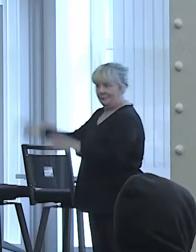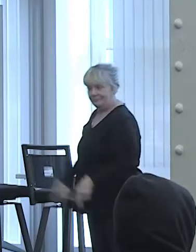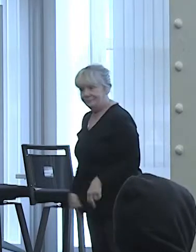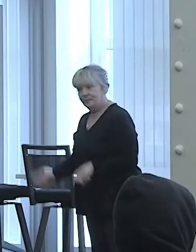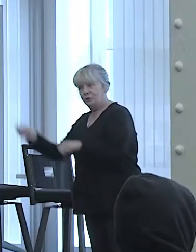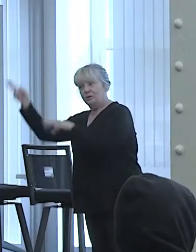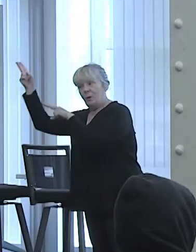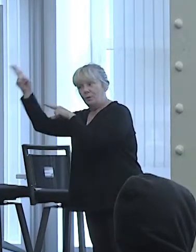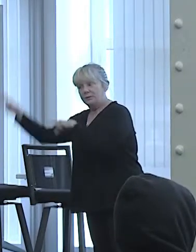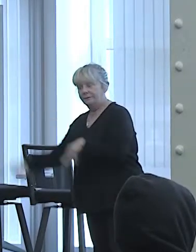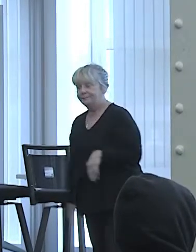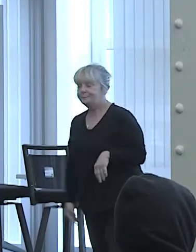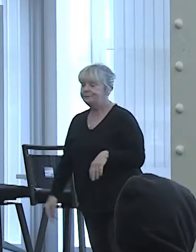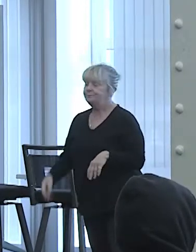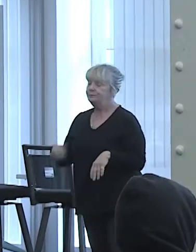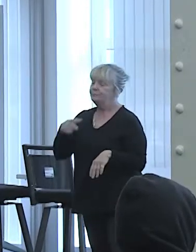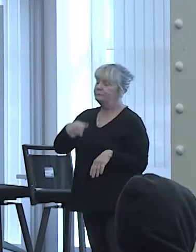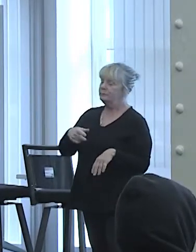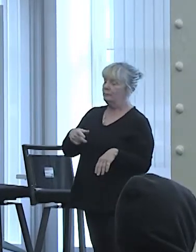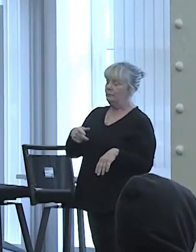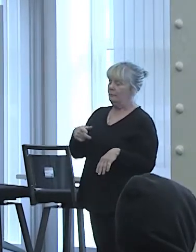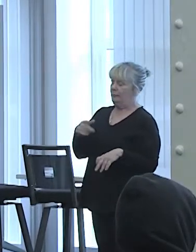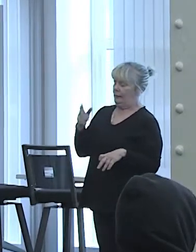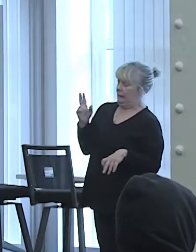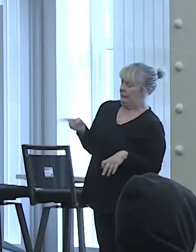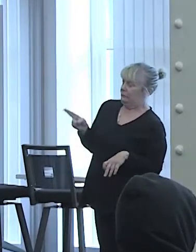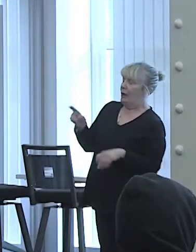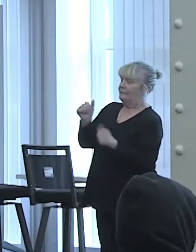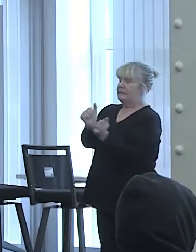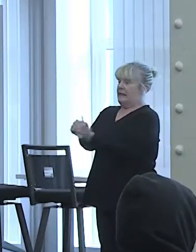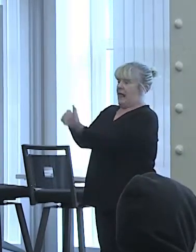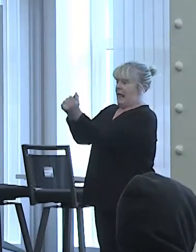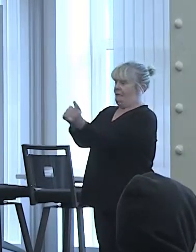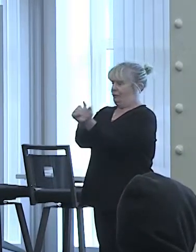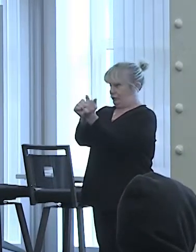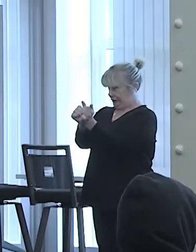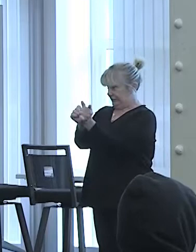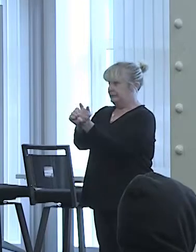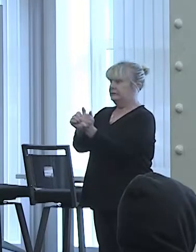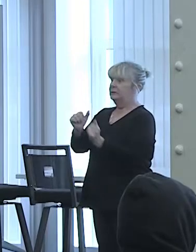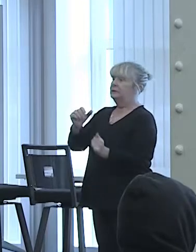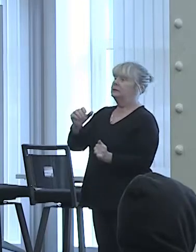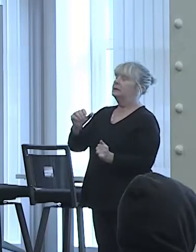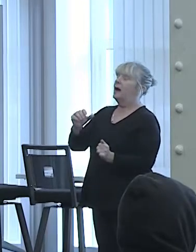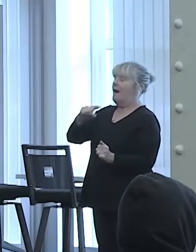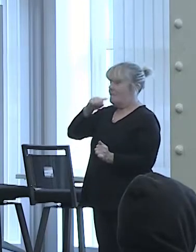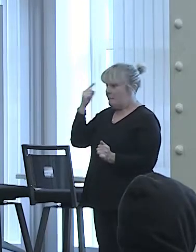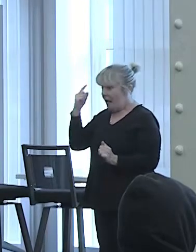When we think along the history of the slavery, of child slavery of black people in the United States,